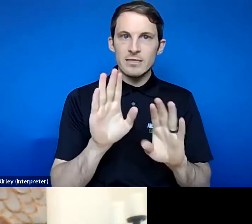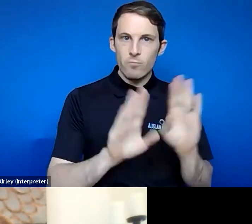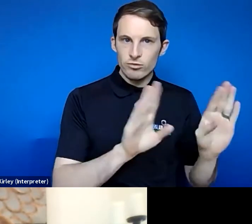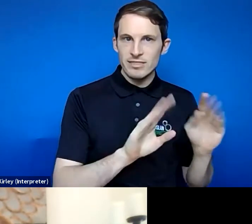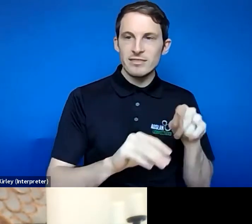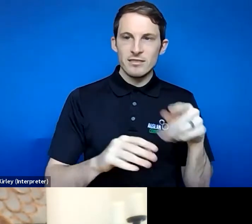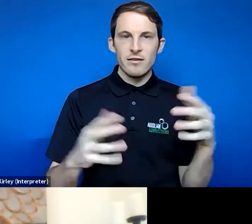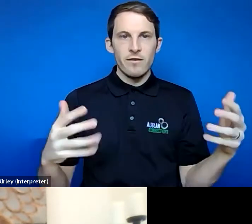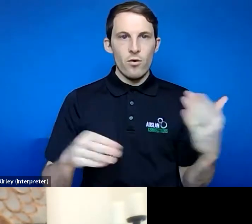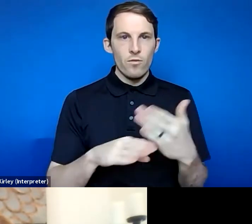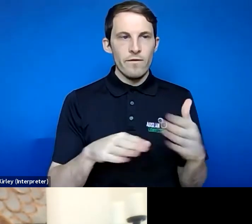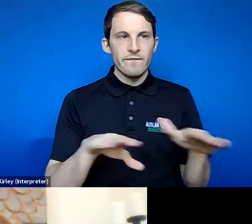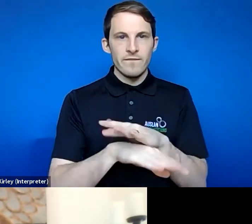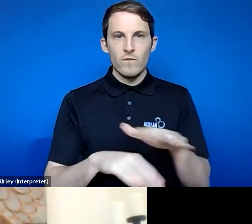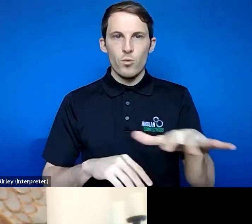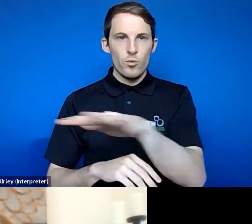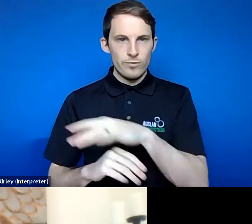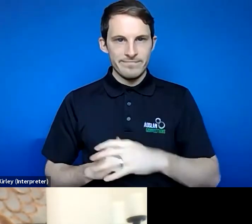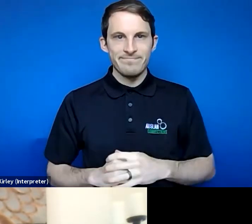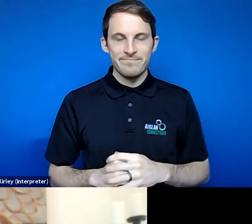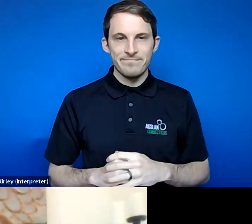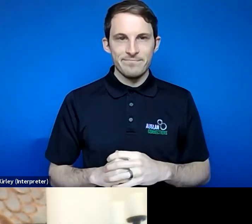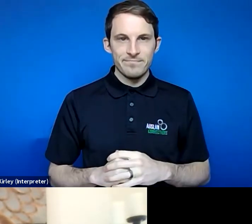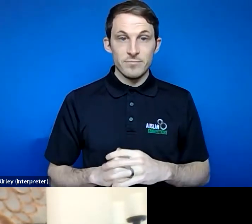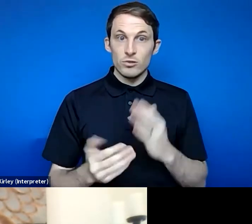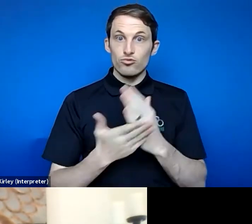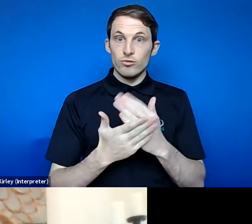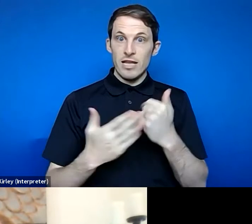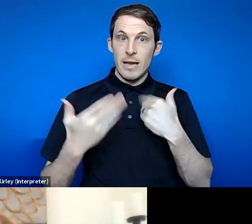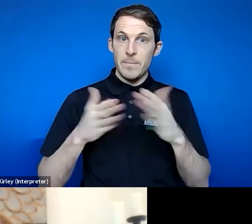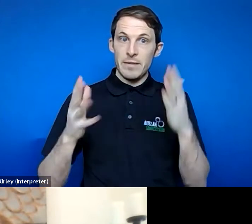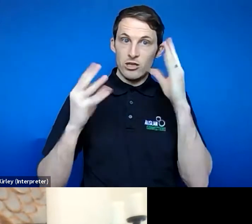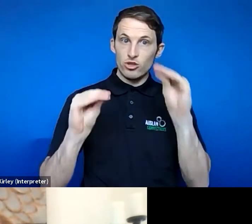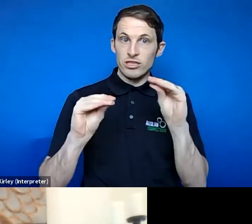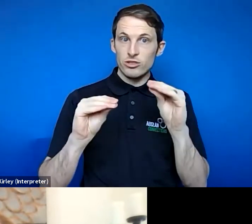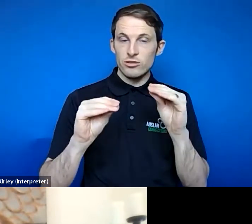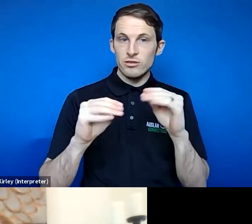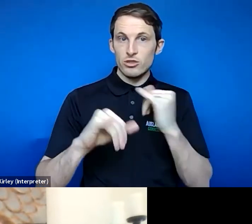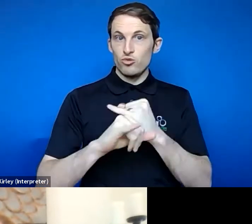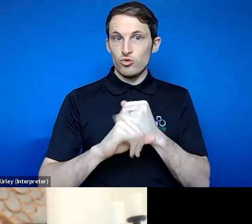At the heart of our purpose, as a public education institution, is our promise to help people